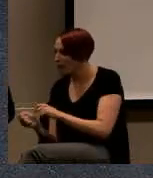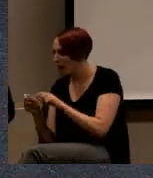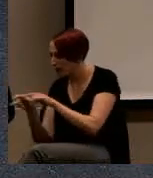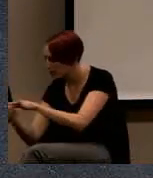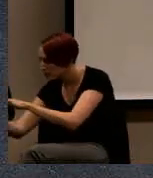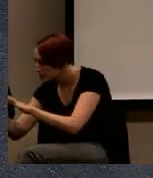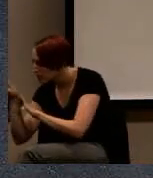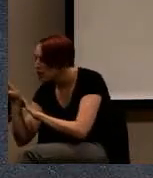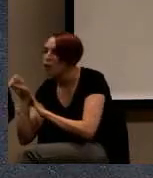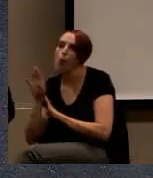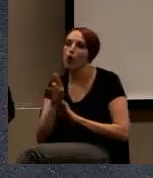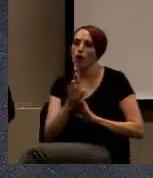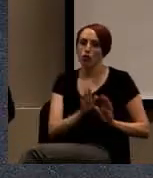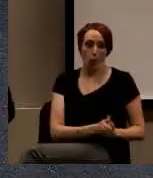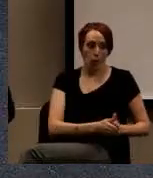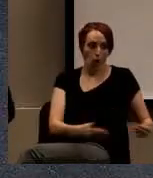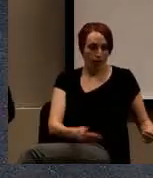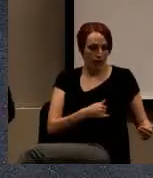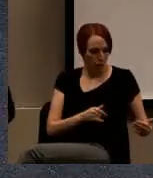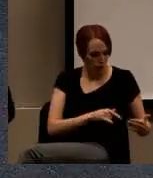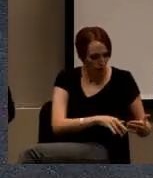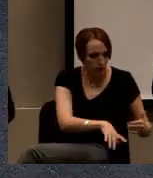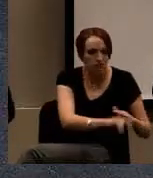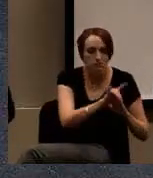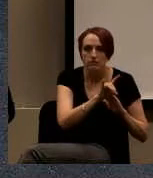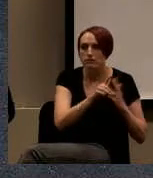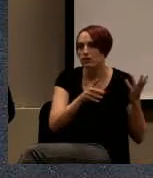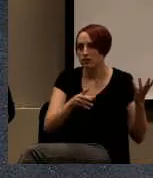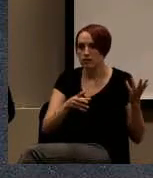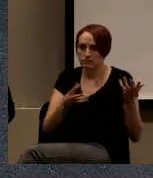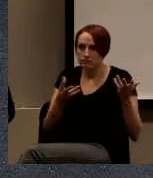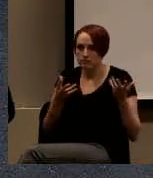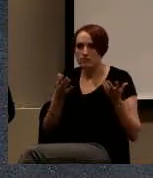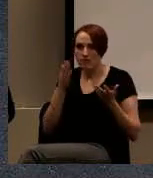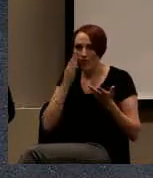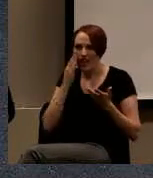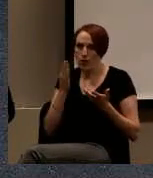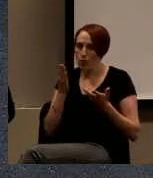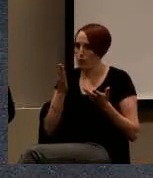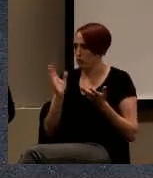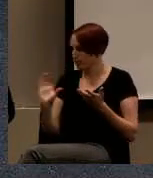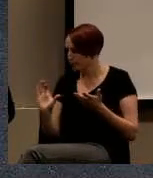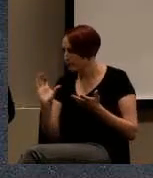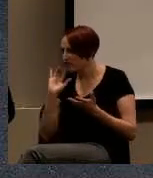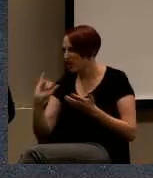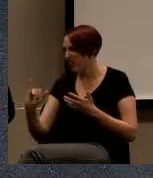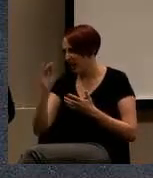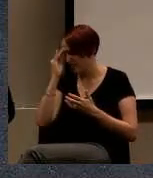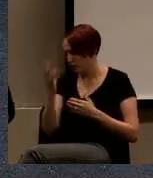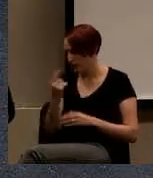look through their wallet. Is there anything like this in there? If they're in their car, look in their glove box. See if there's some sort of card that has emergency